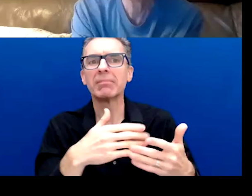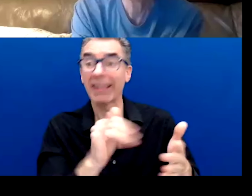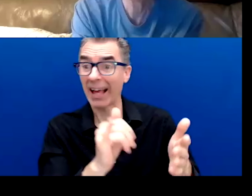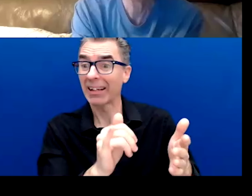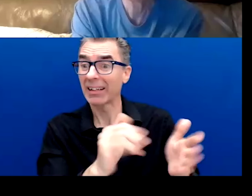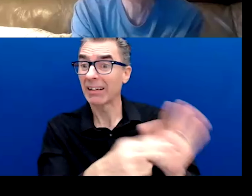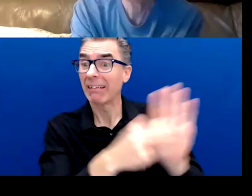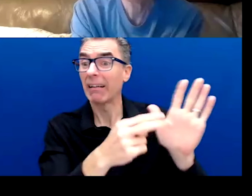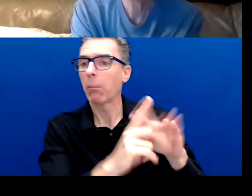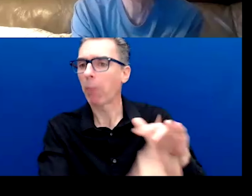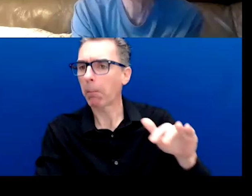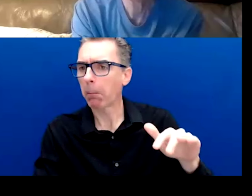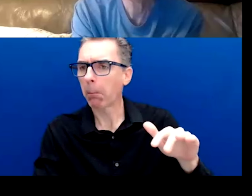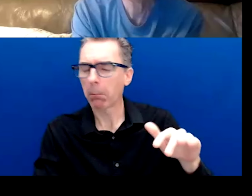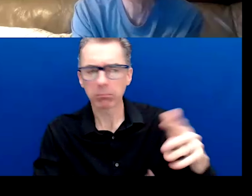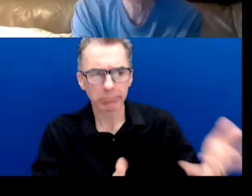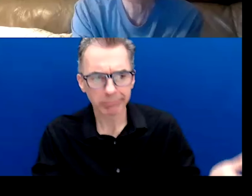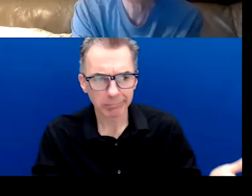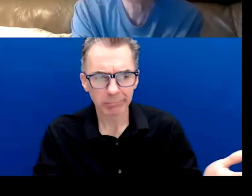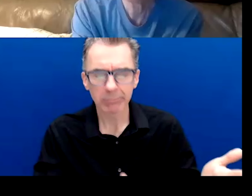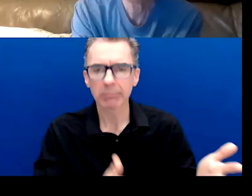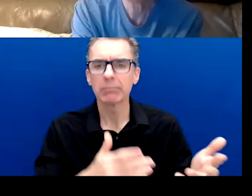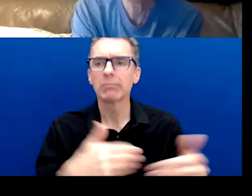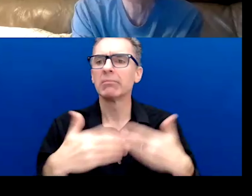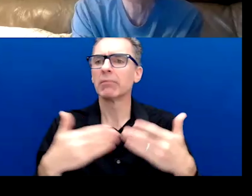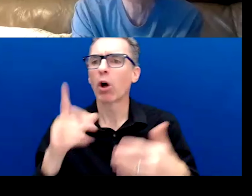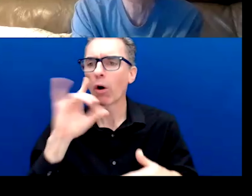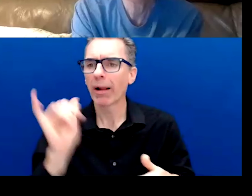it ends up being a no contact or no response from the student.